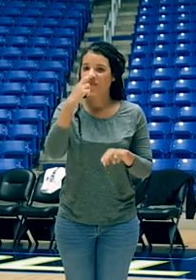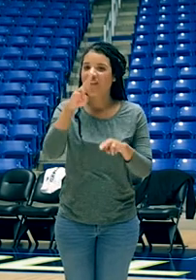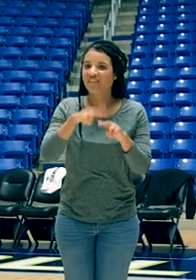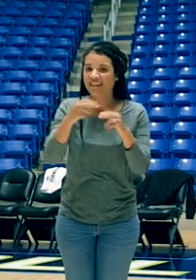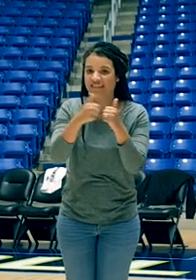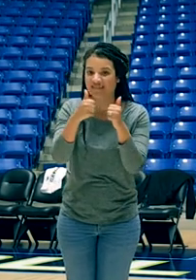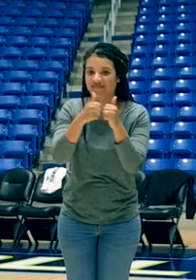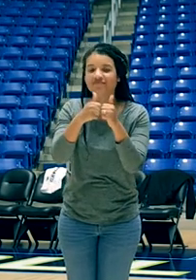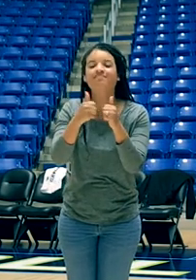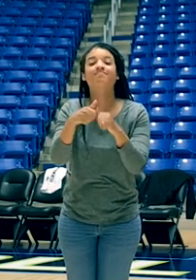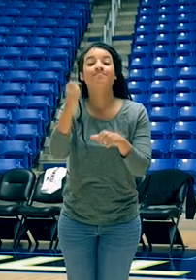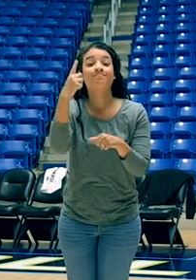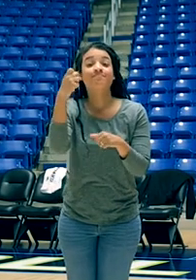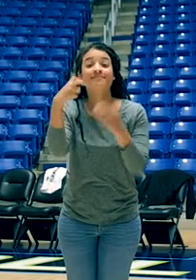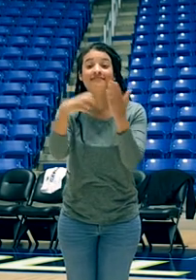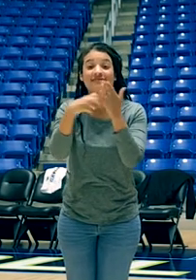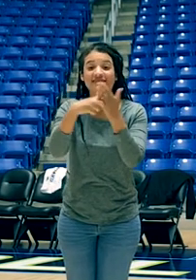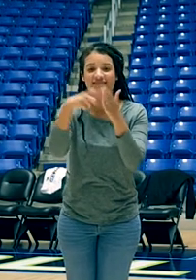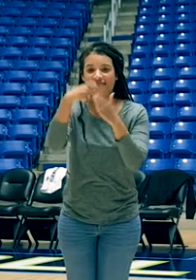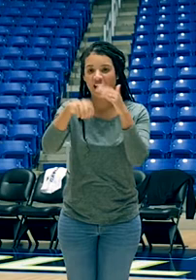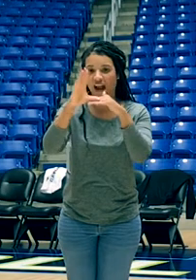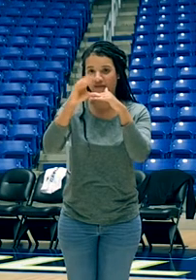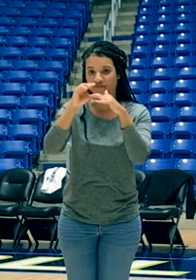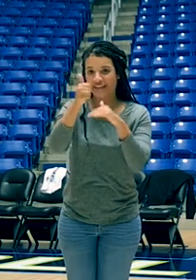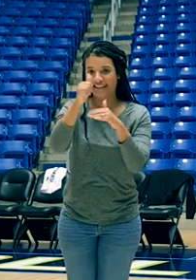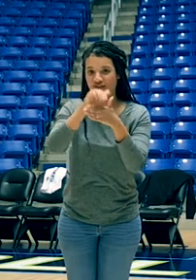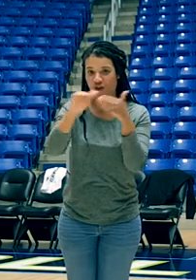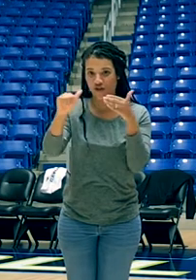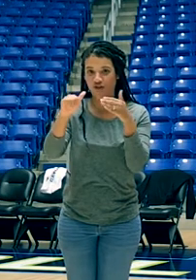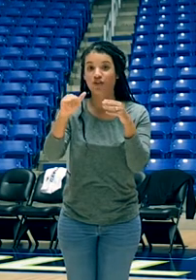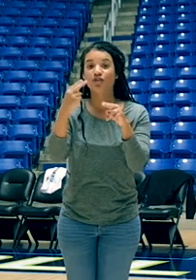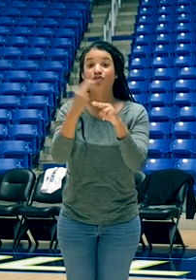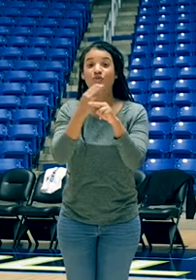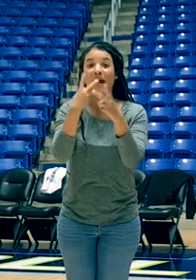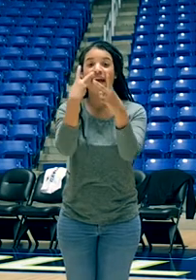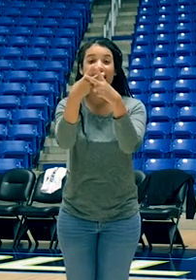It should be a fun game! Tickets can be bought at a discounted rate of $10 by using the code: